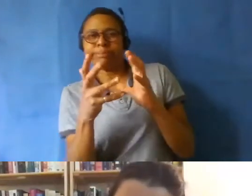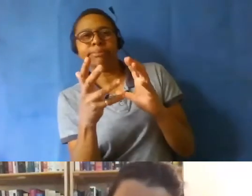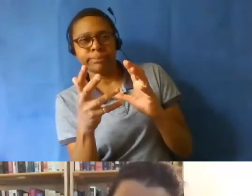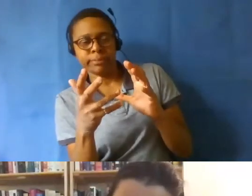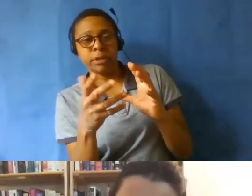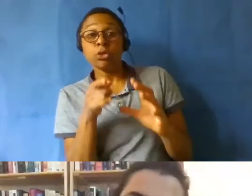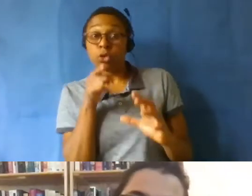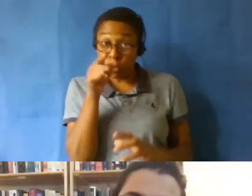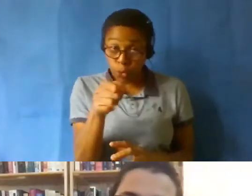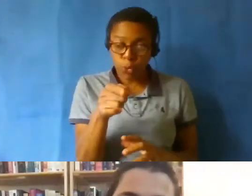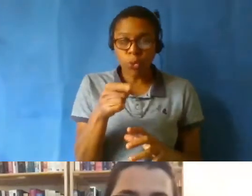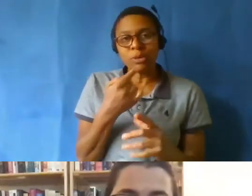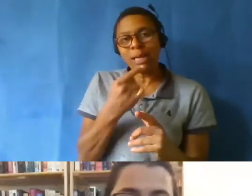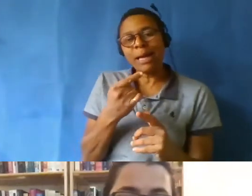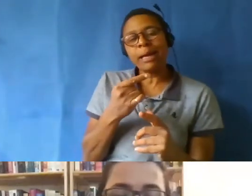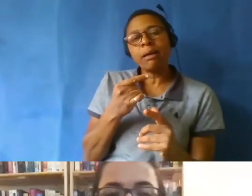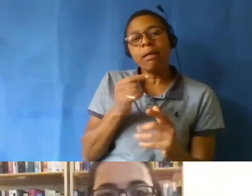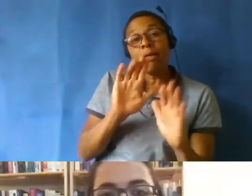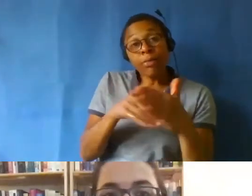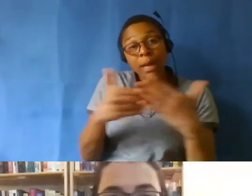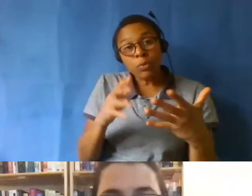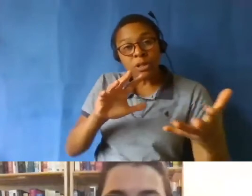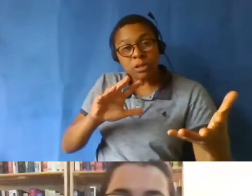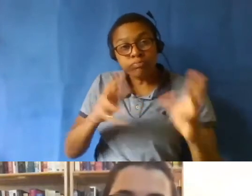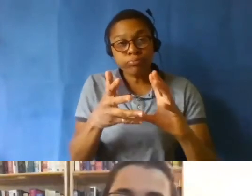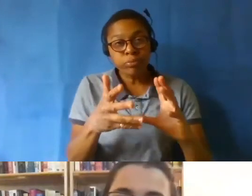getting distorted between the idea of like an other space but since within the